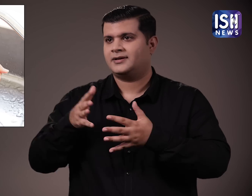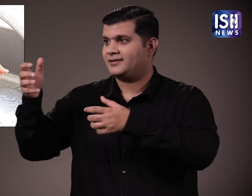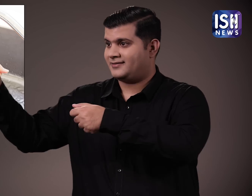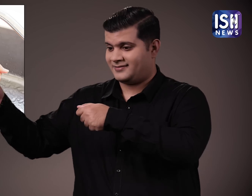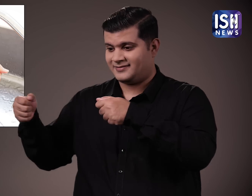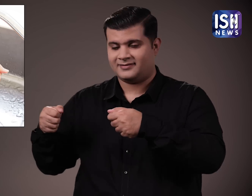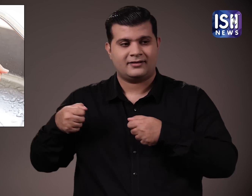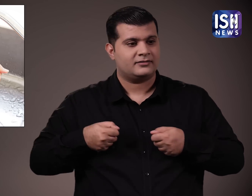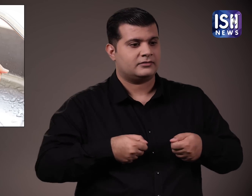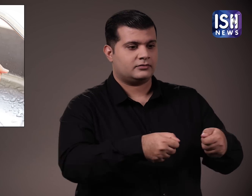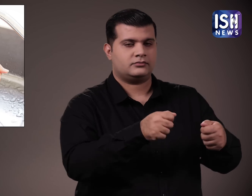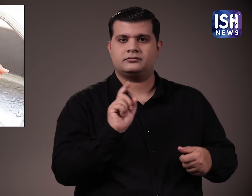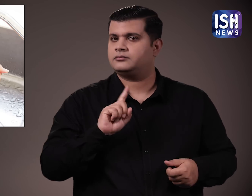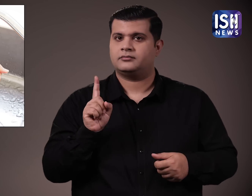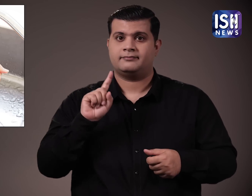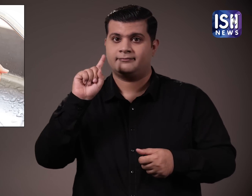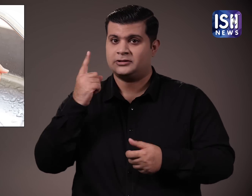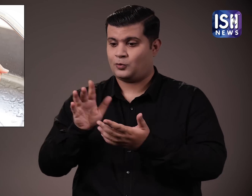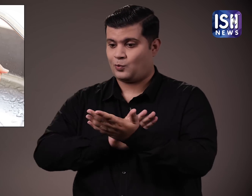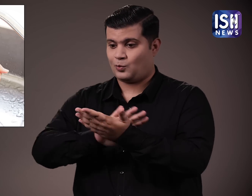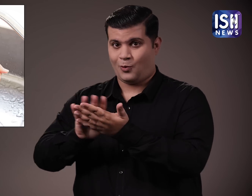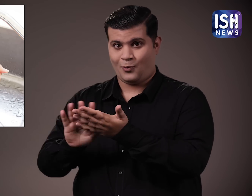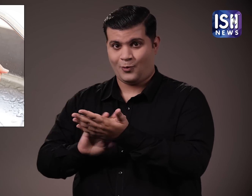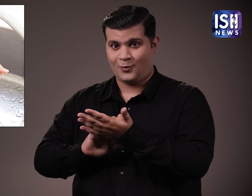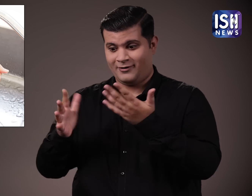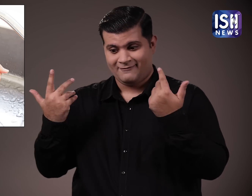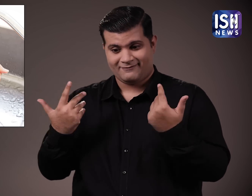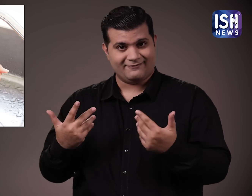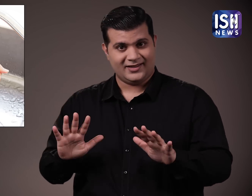Do not store them directly after purchase. Wash them thoroughly.